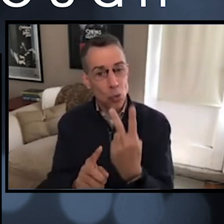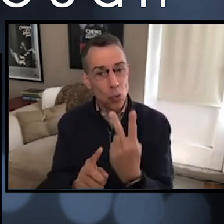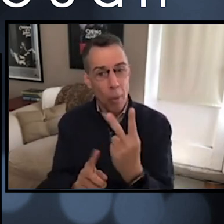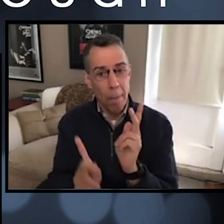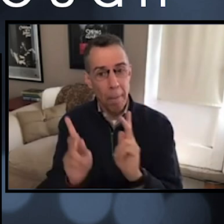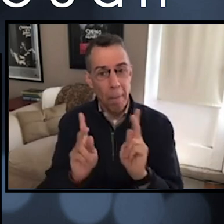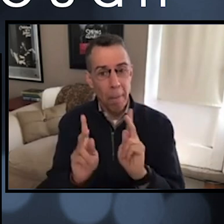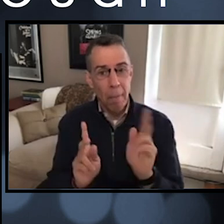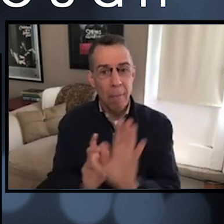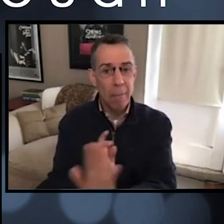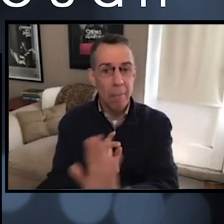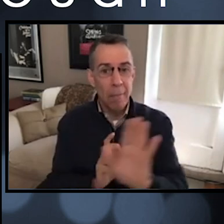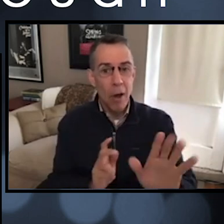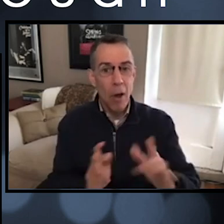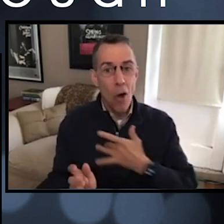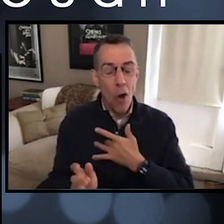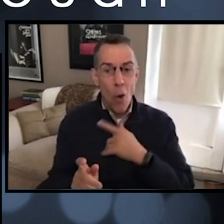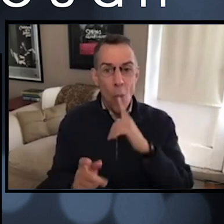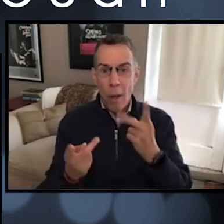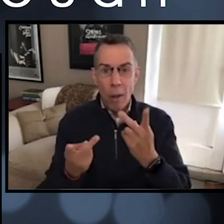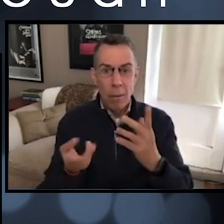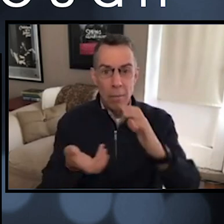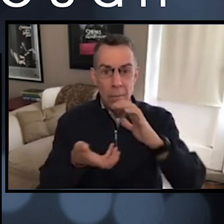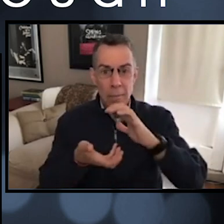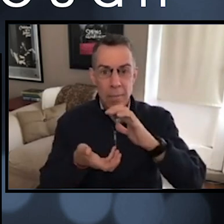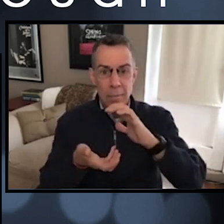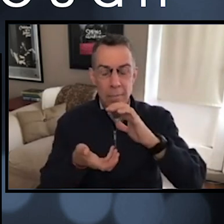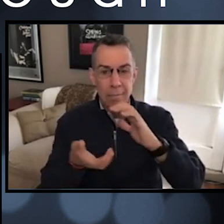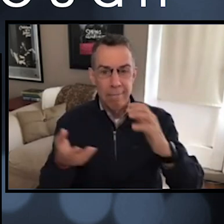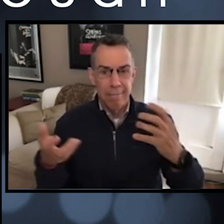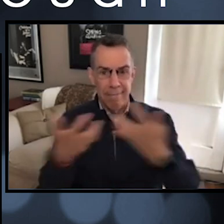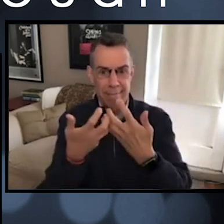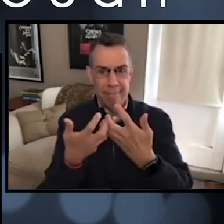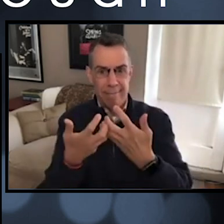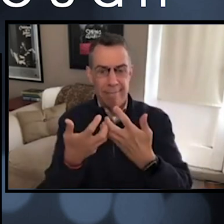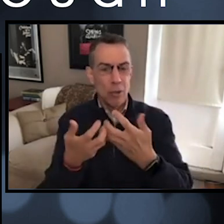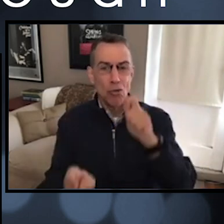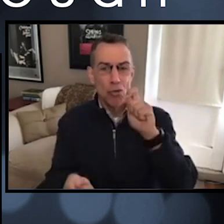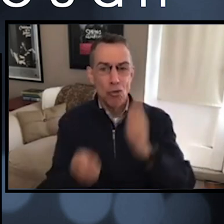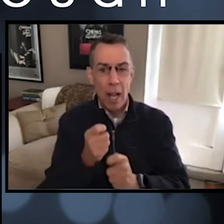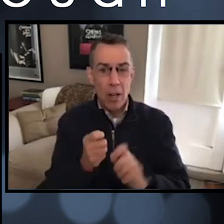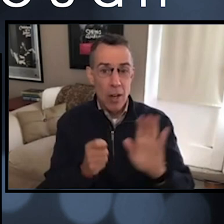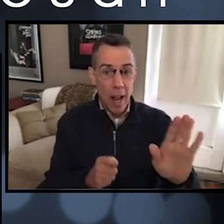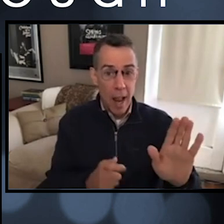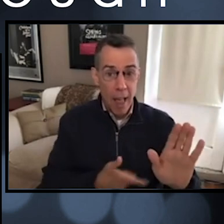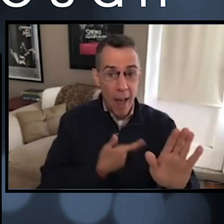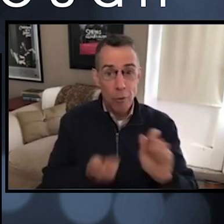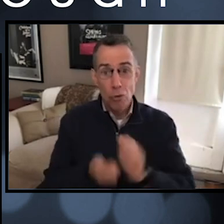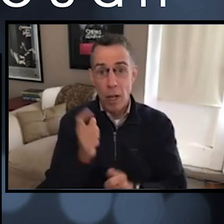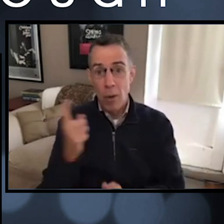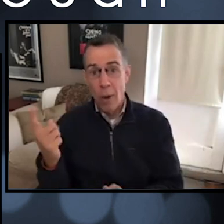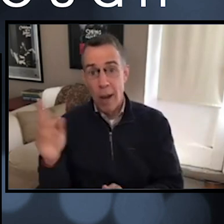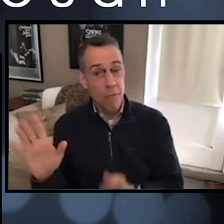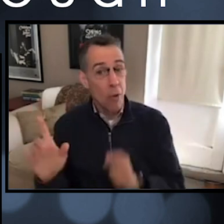this wonderful interaction. And it changes, I think both of their lives. It says that it changes one of their lives, but I think it changes both of them in